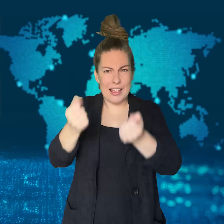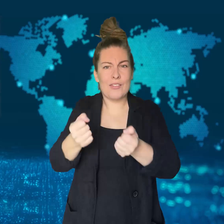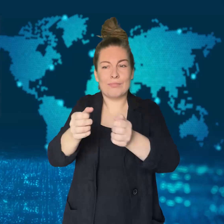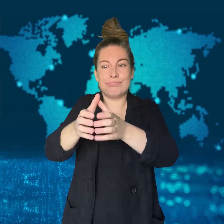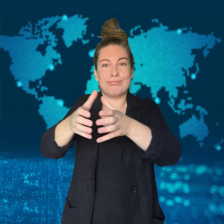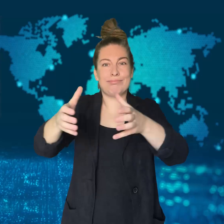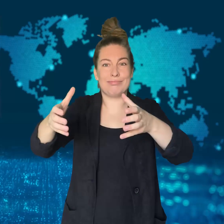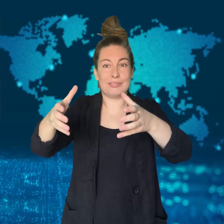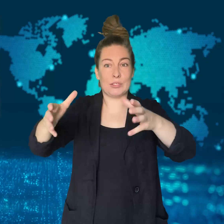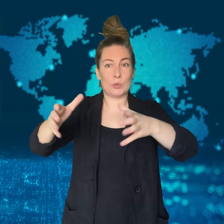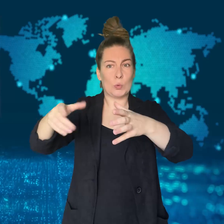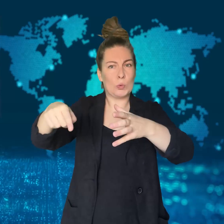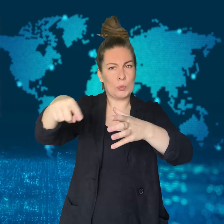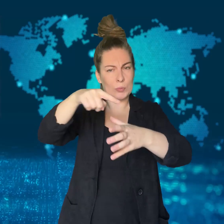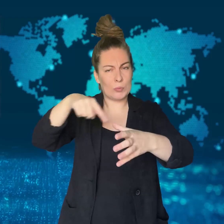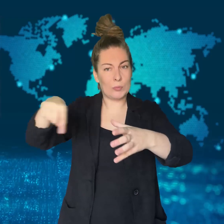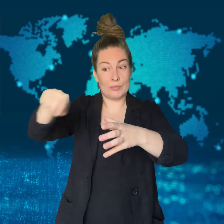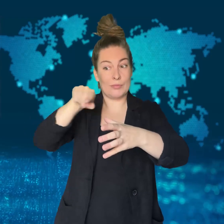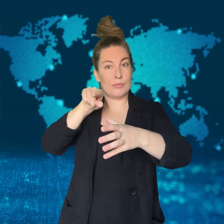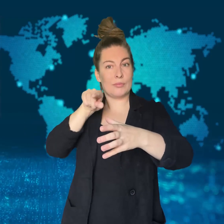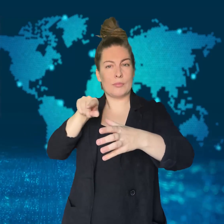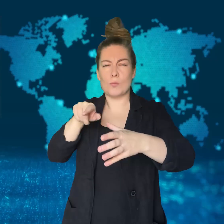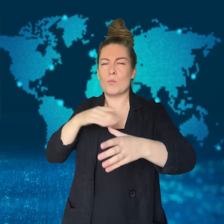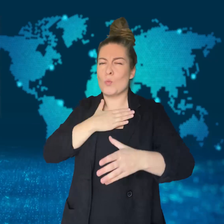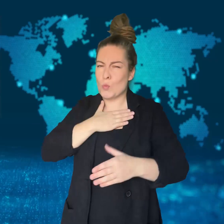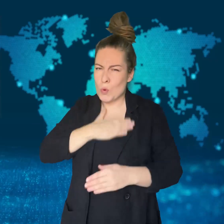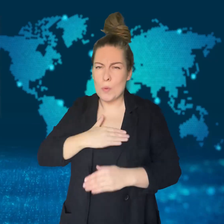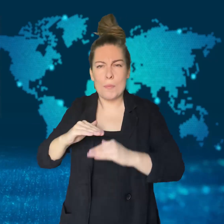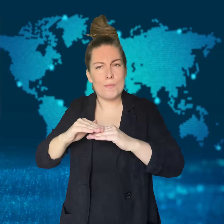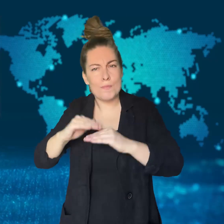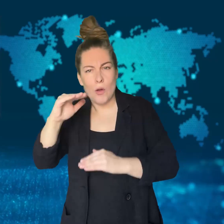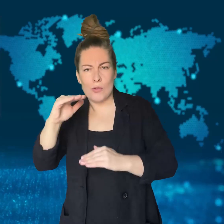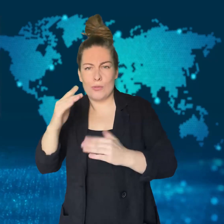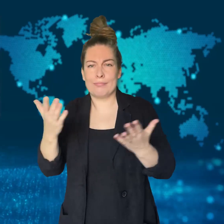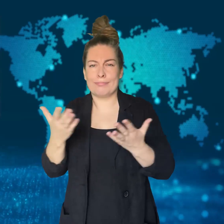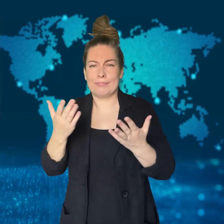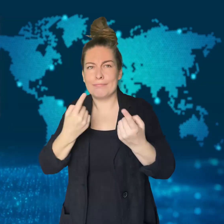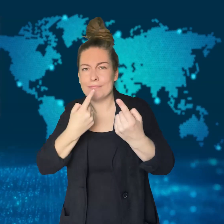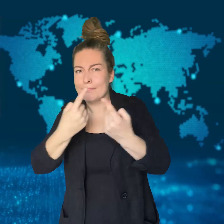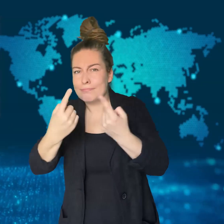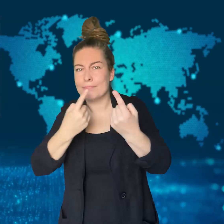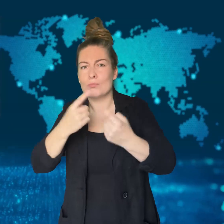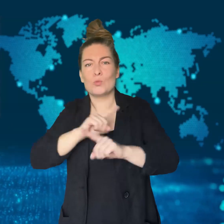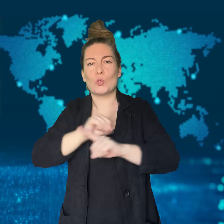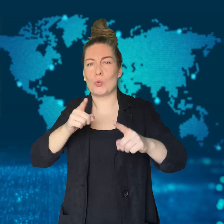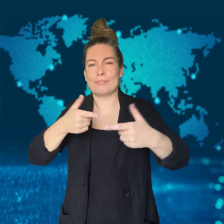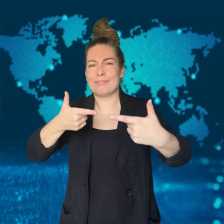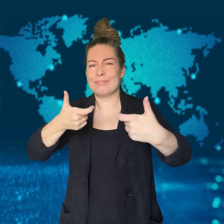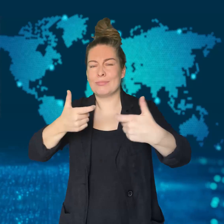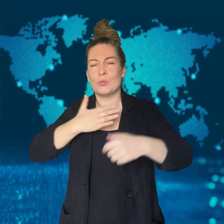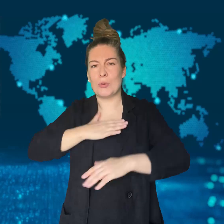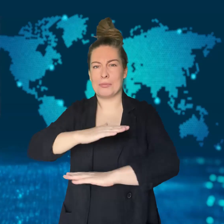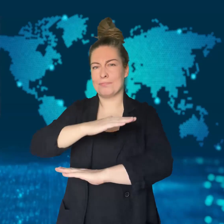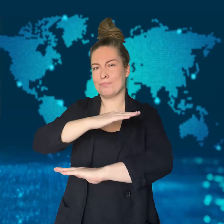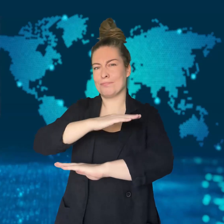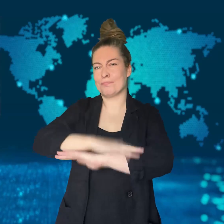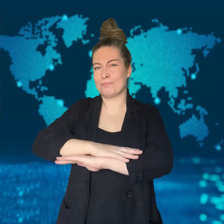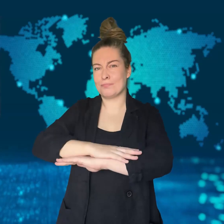Some believe that the group which is based in Lebanon is more willing to